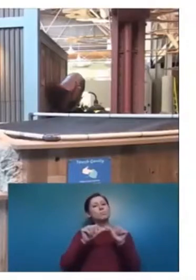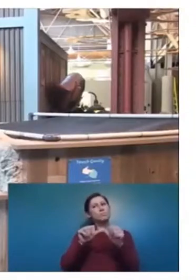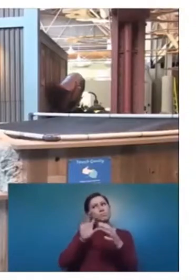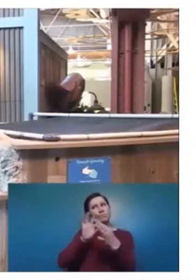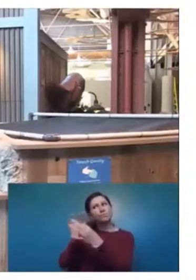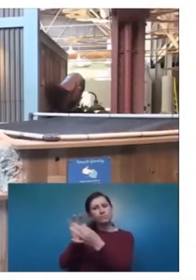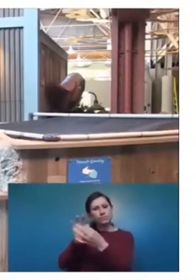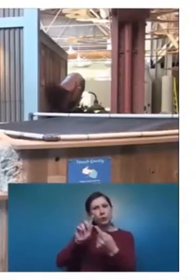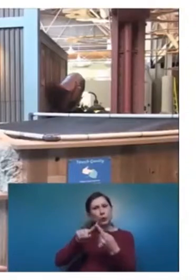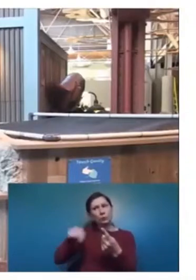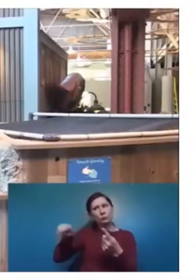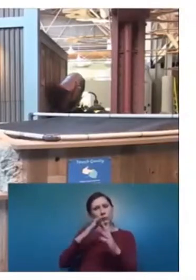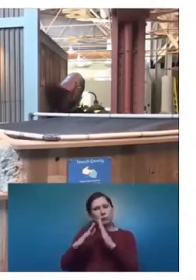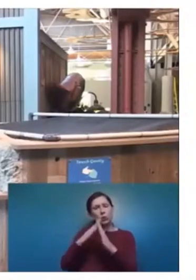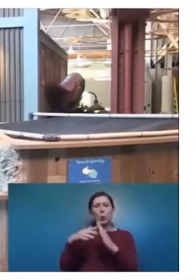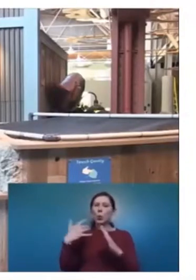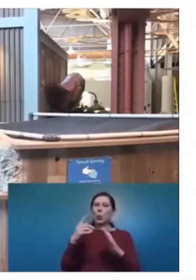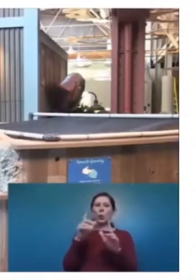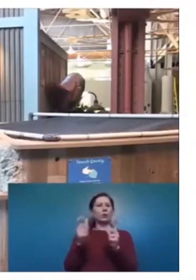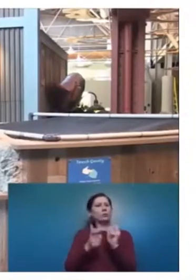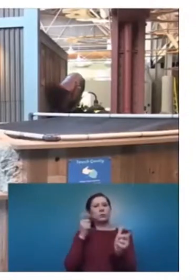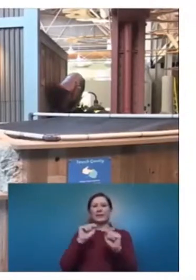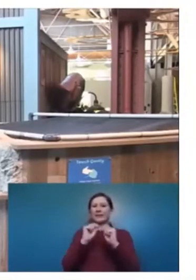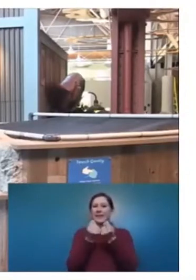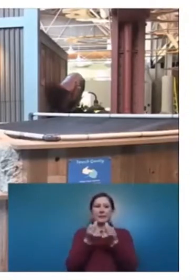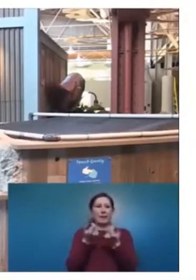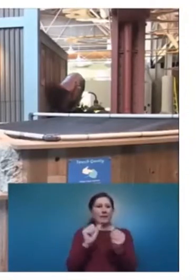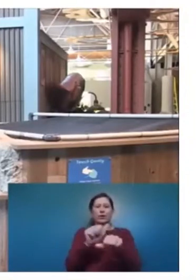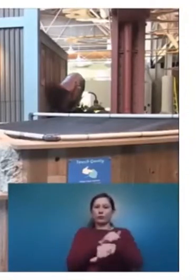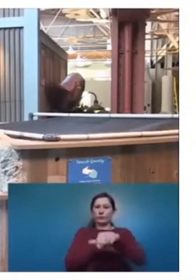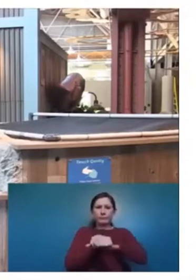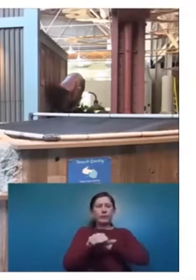community is a huge team effort A big heartfelt thank you to